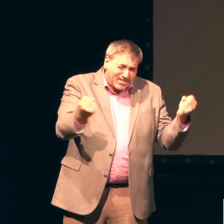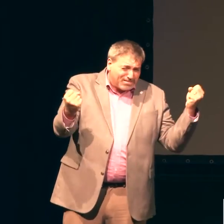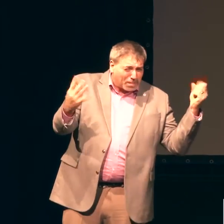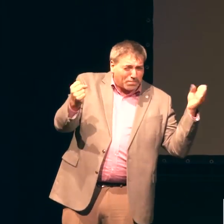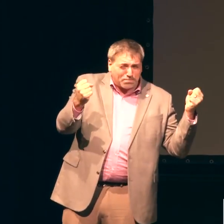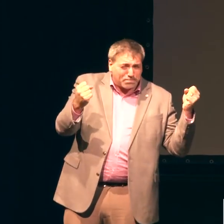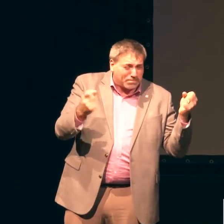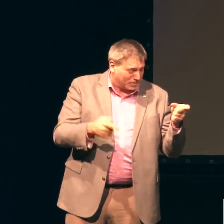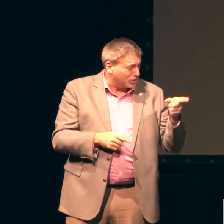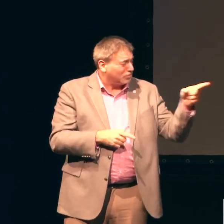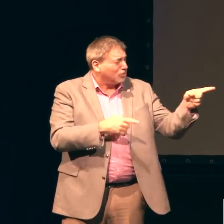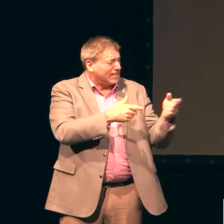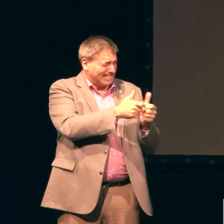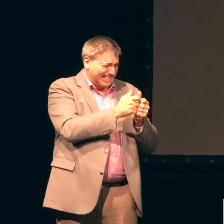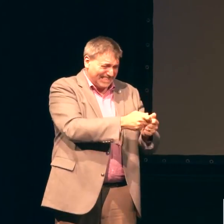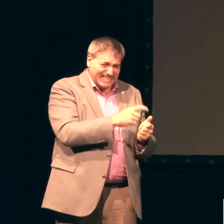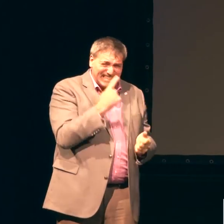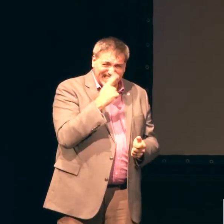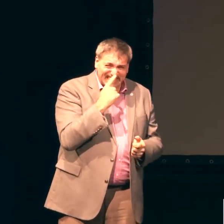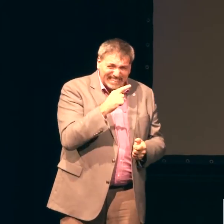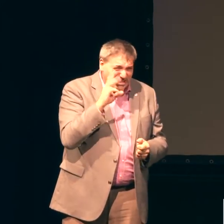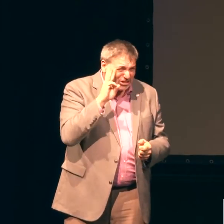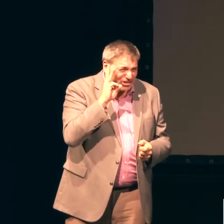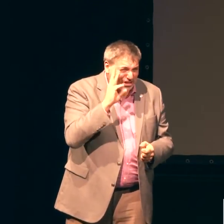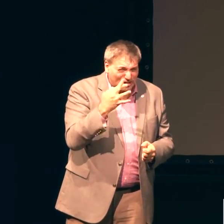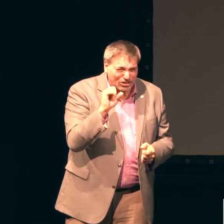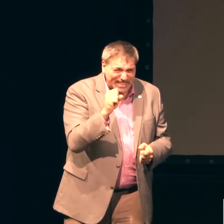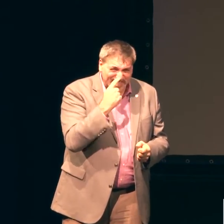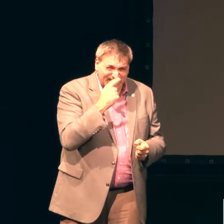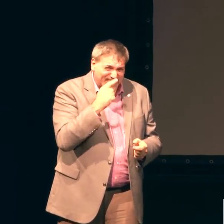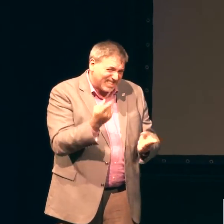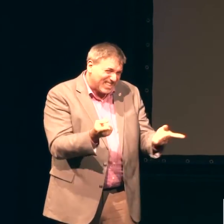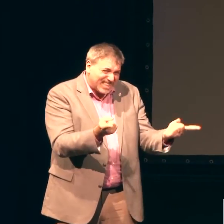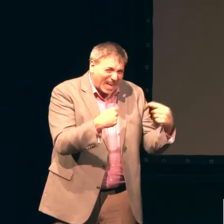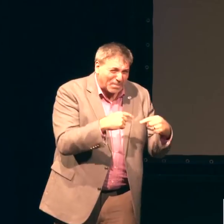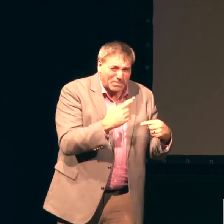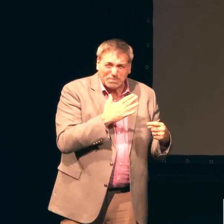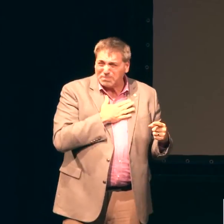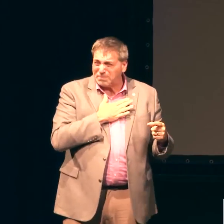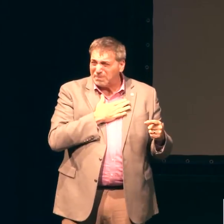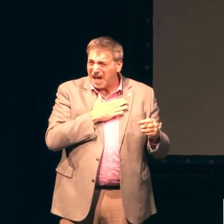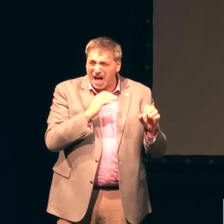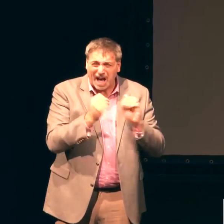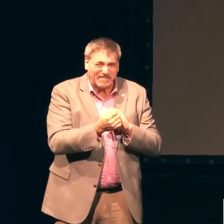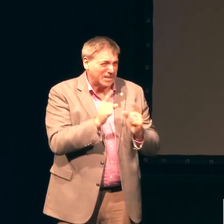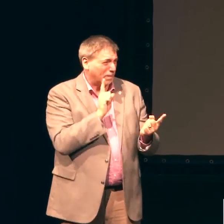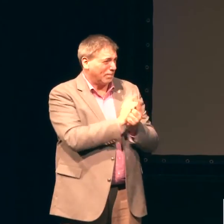hear but she's very skilled at signing and she sent me a text and said, do you mind coming to